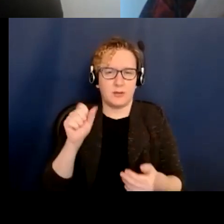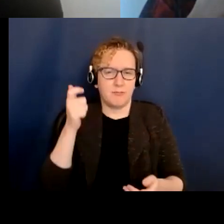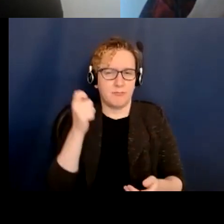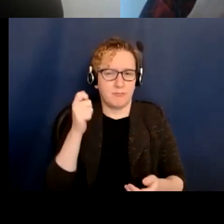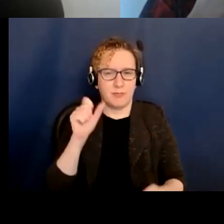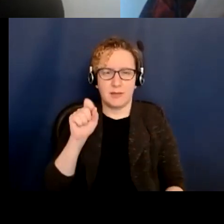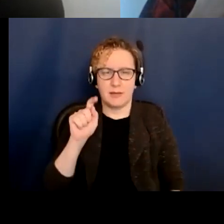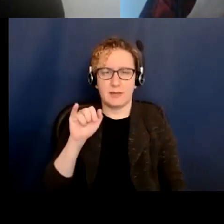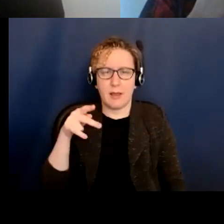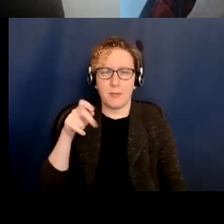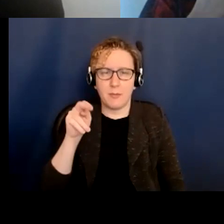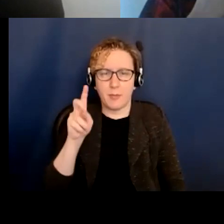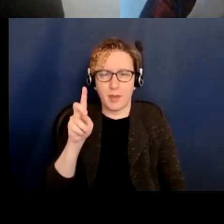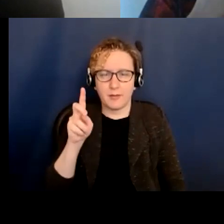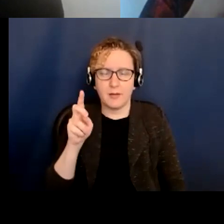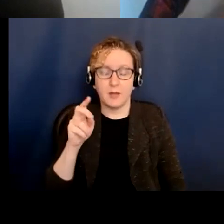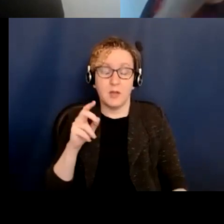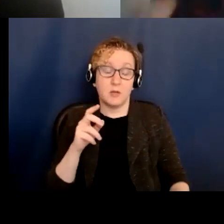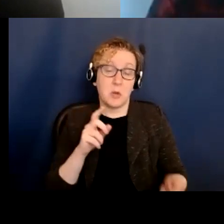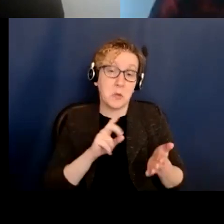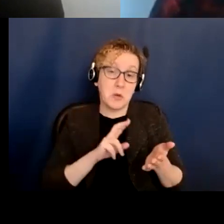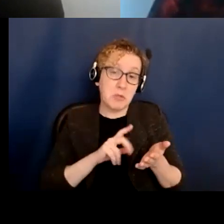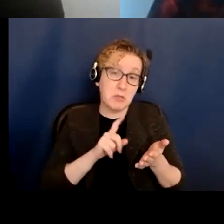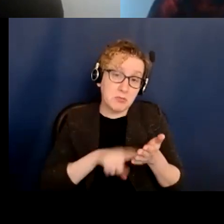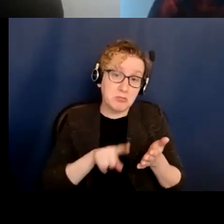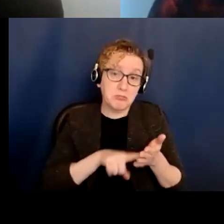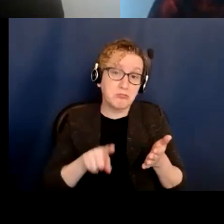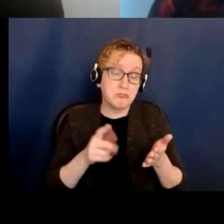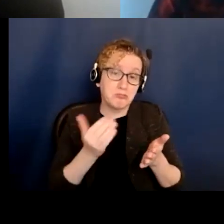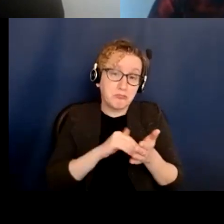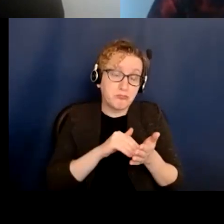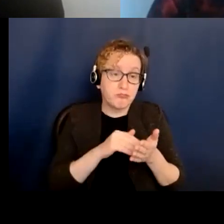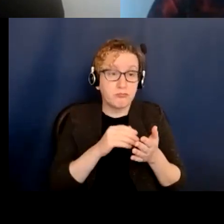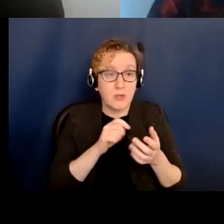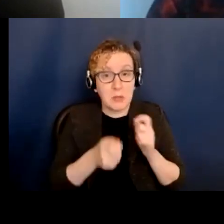And being able to revisit it throughout the year.